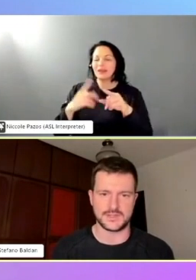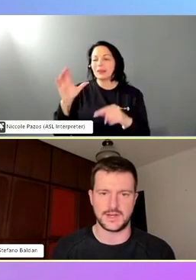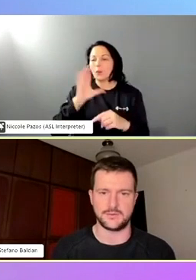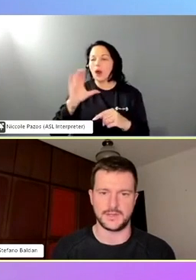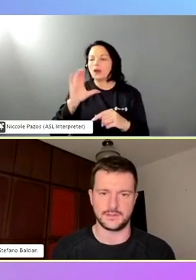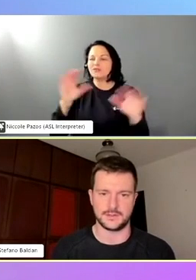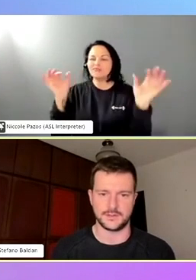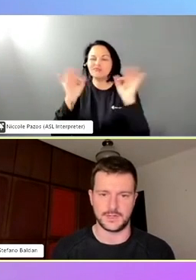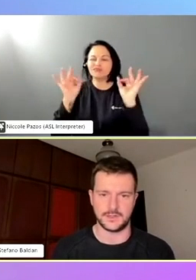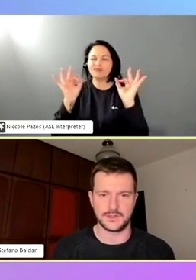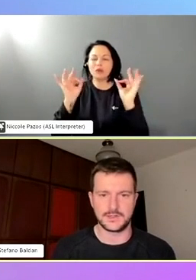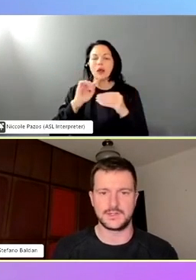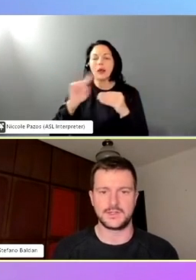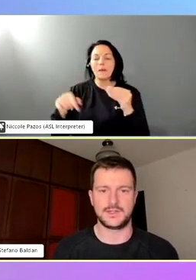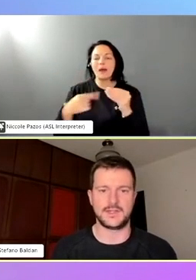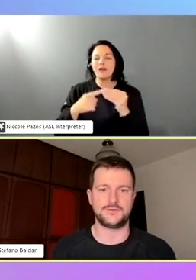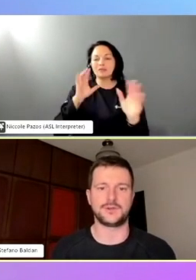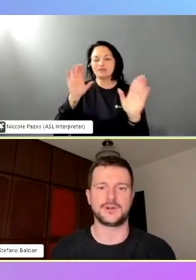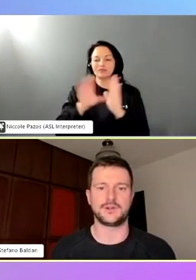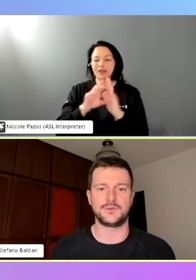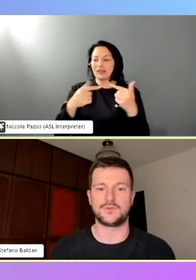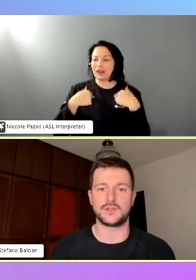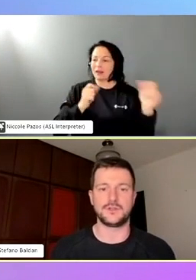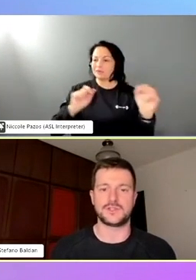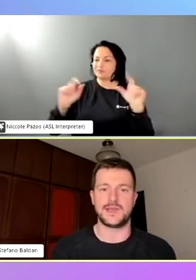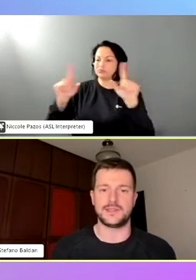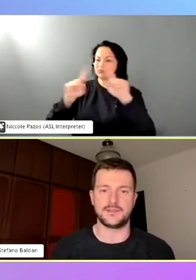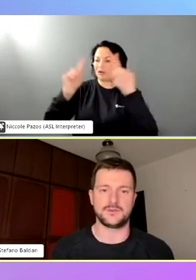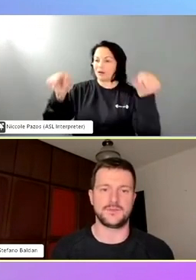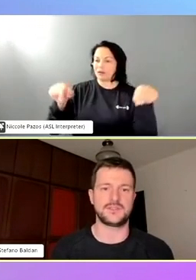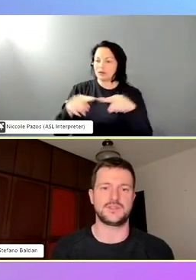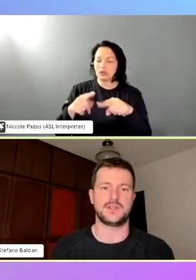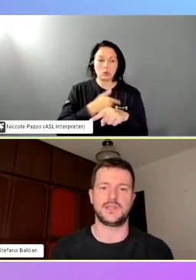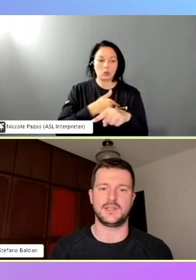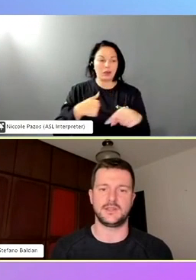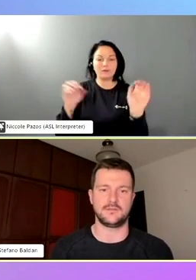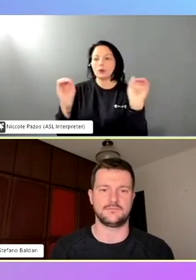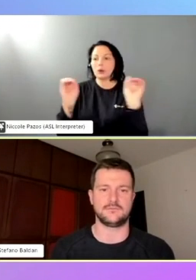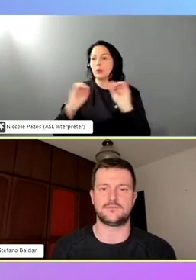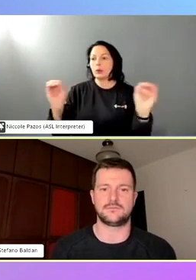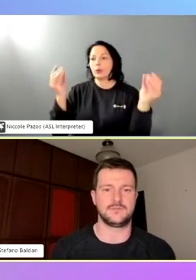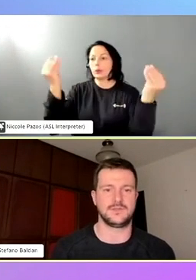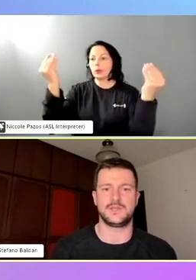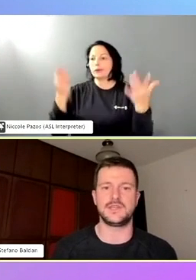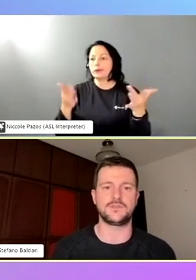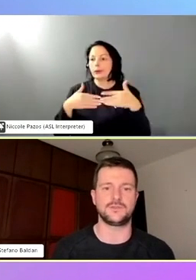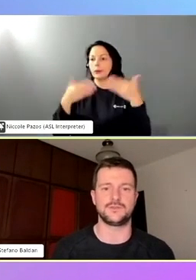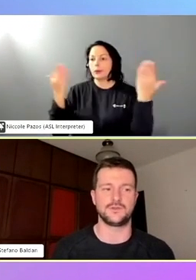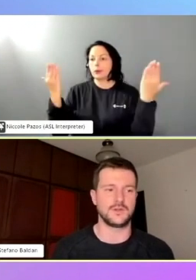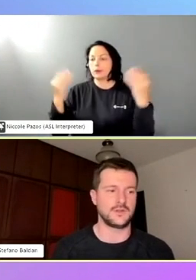or on the stream text transcription link on the session page. we will save the last 10 minutes of today's session